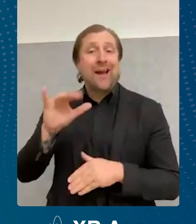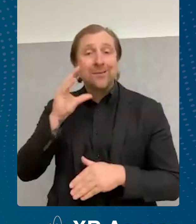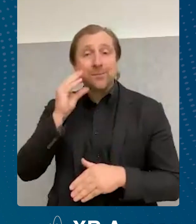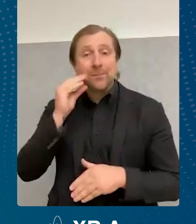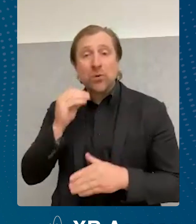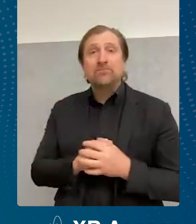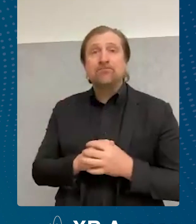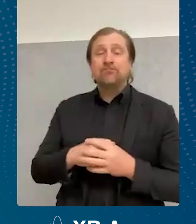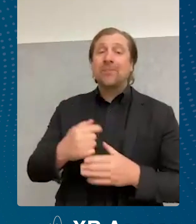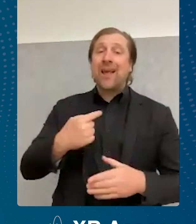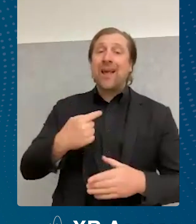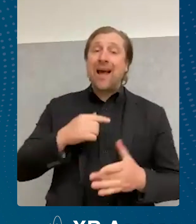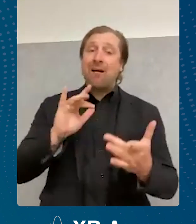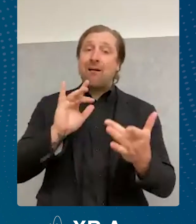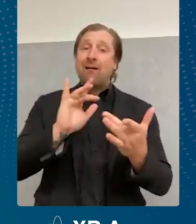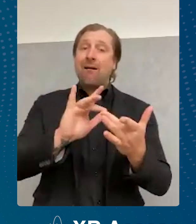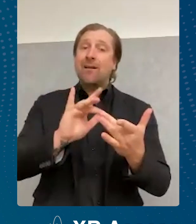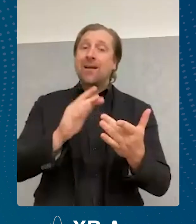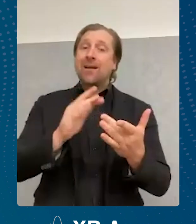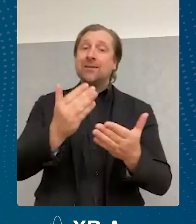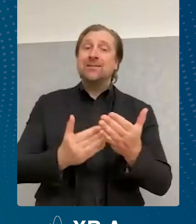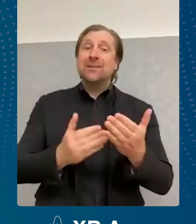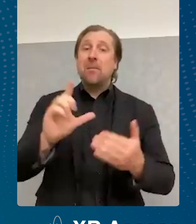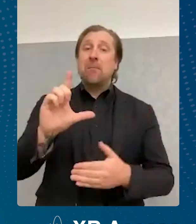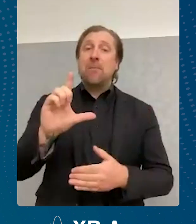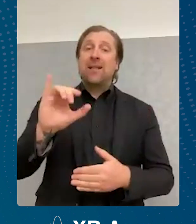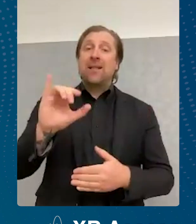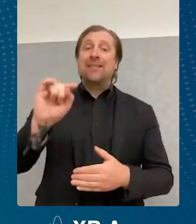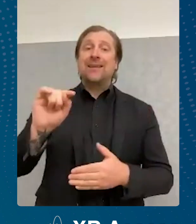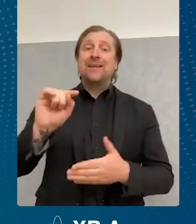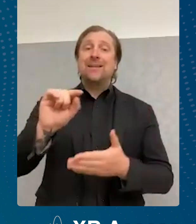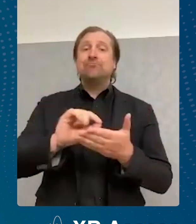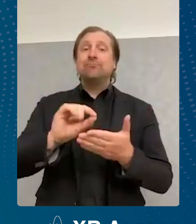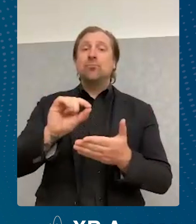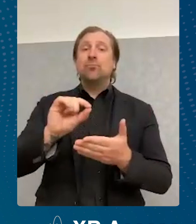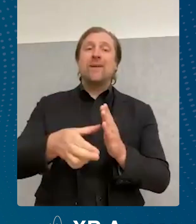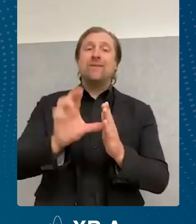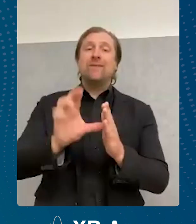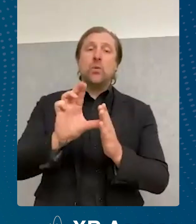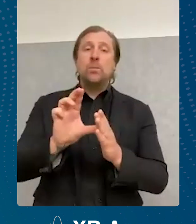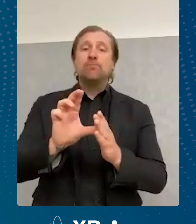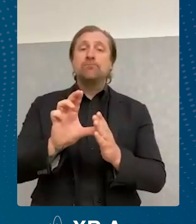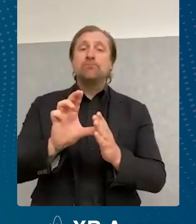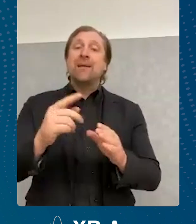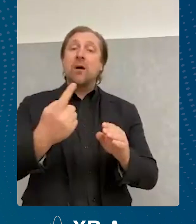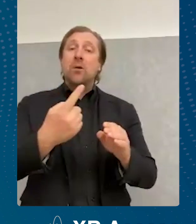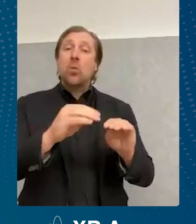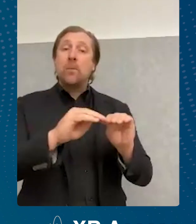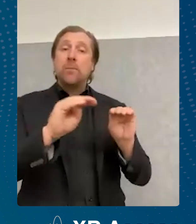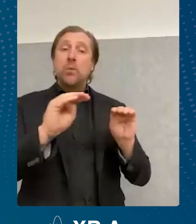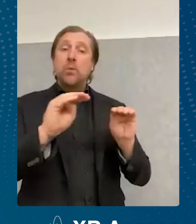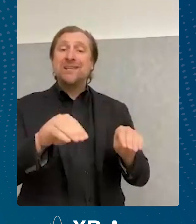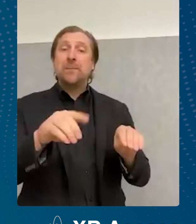I did conduct some literature review. There are virtual reality museums developed